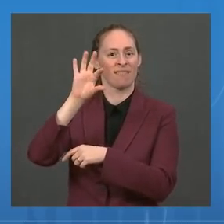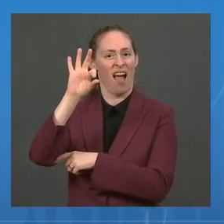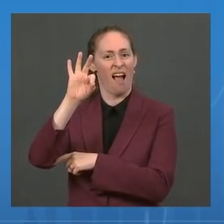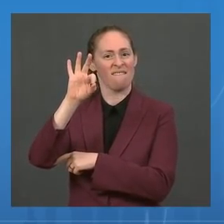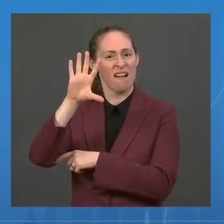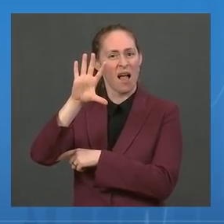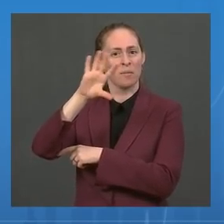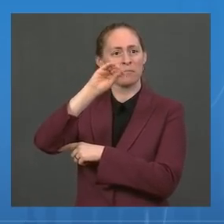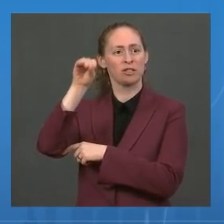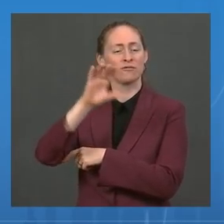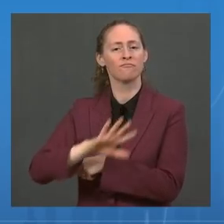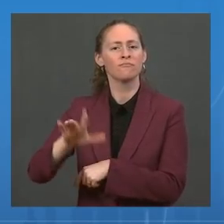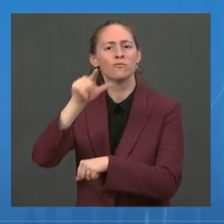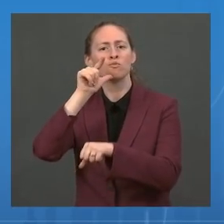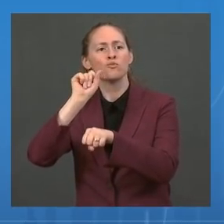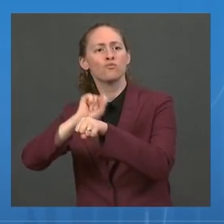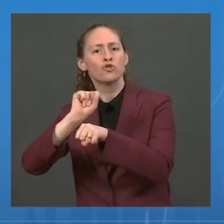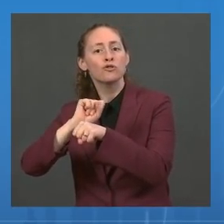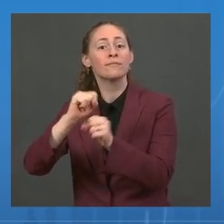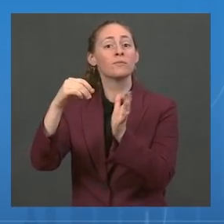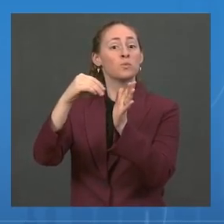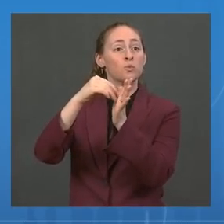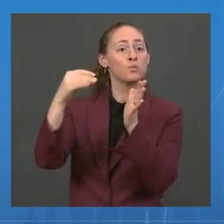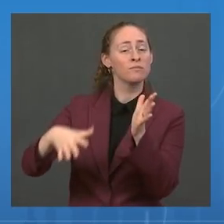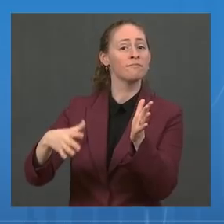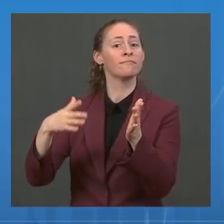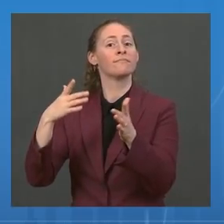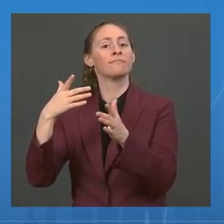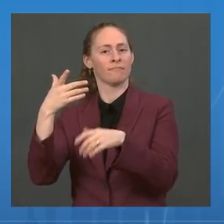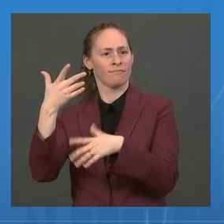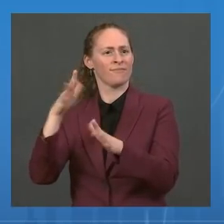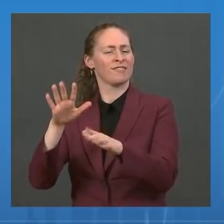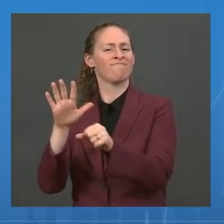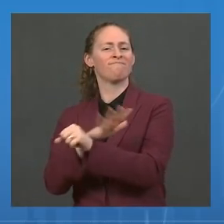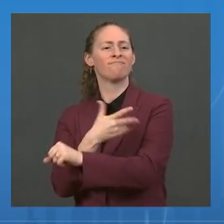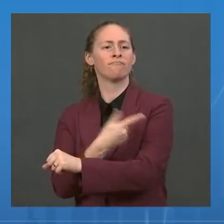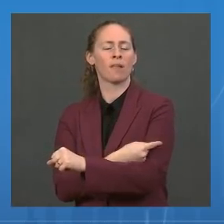The data is clear: When organizations implement vaccine requirements, vaccine rates --